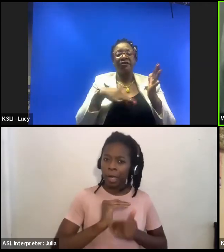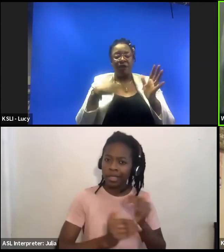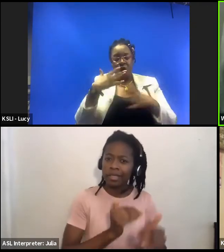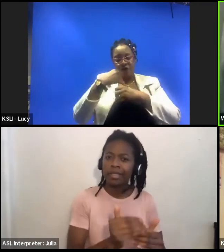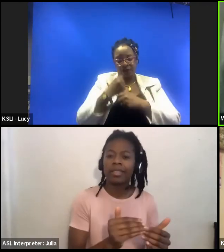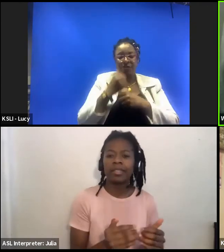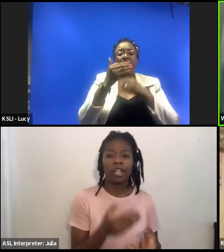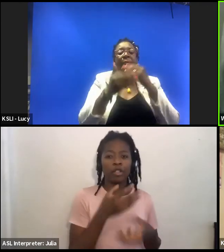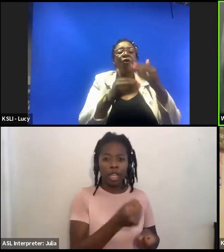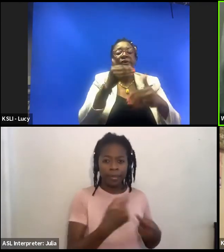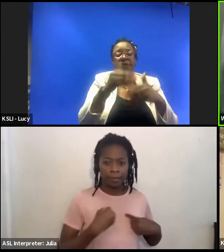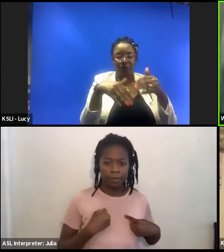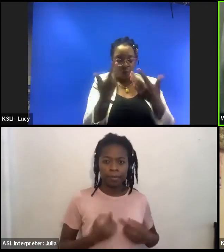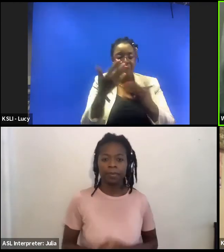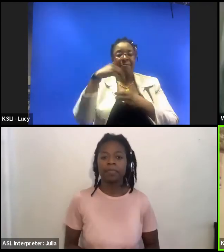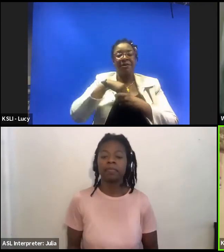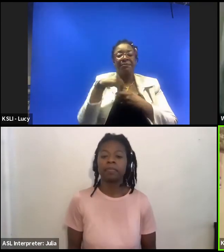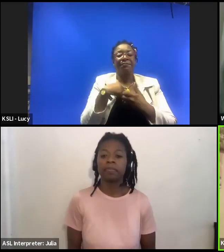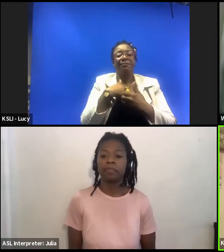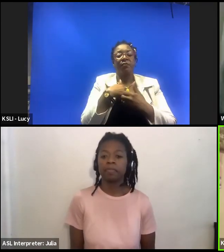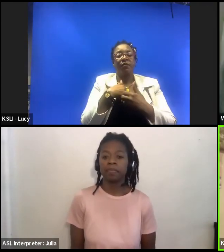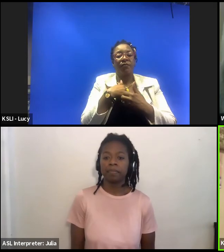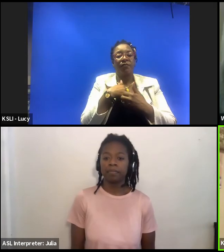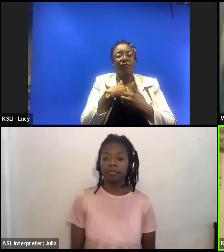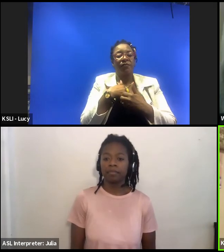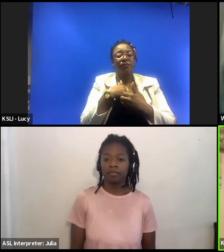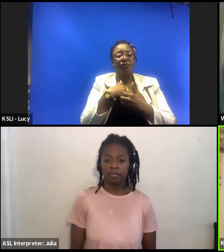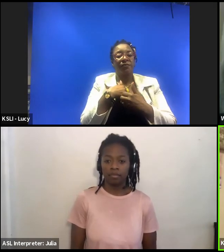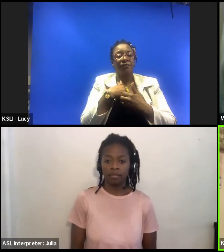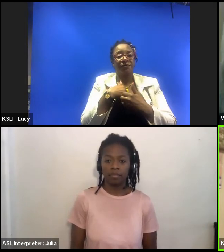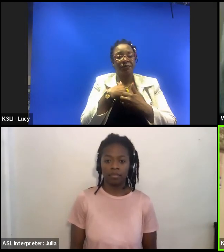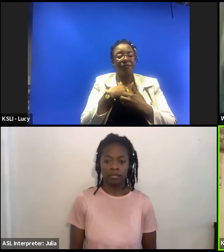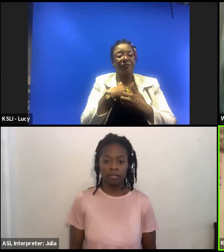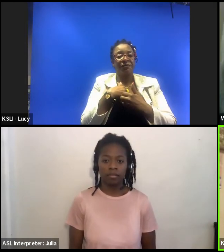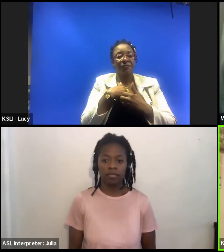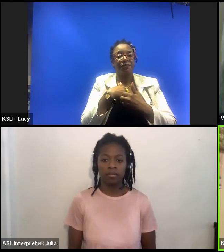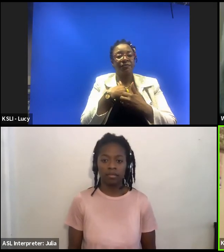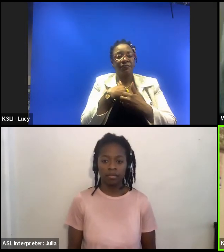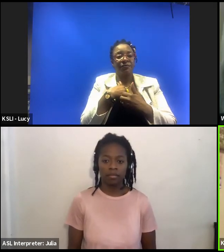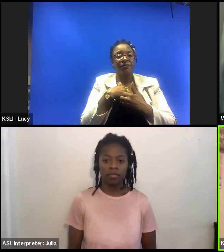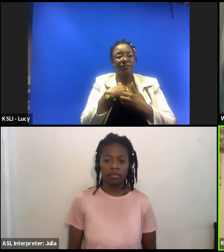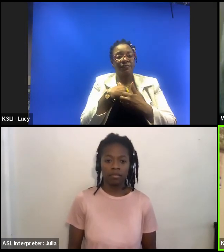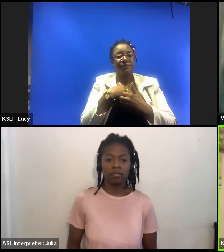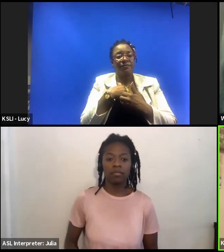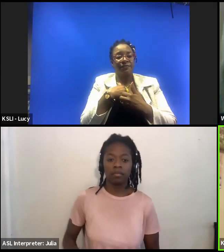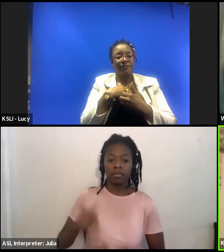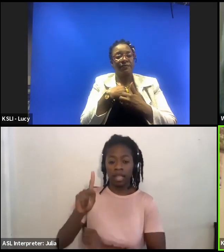Yeah. Yeah,